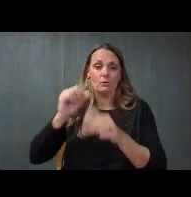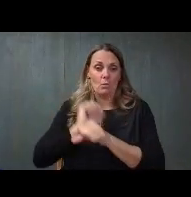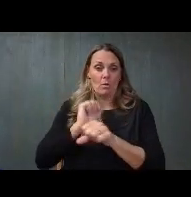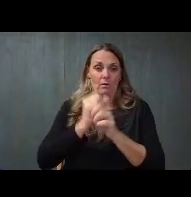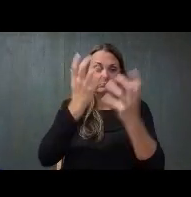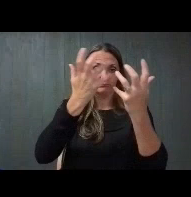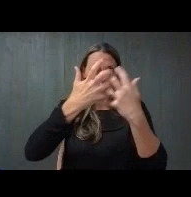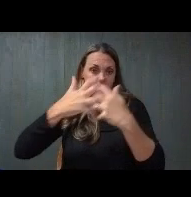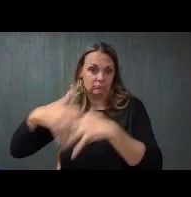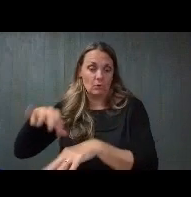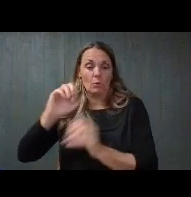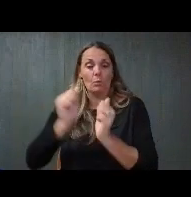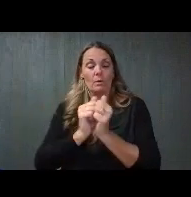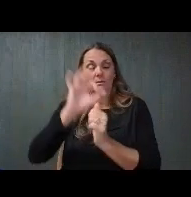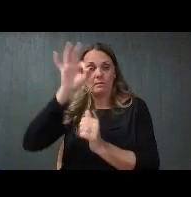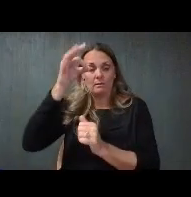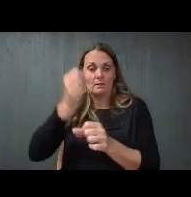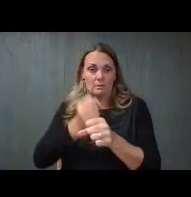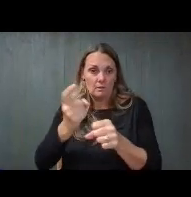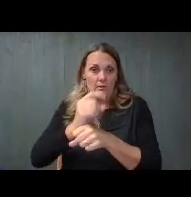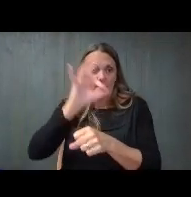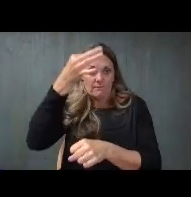federal and match percentages.